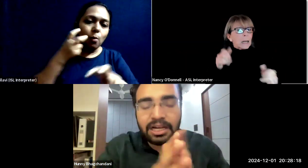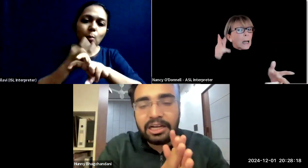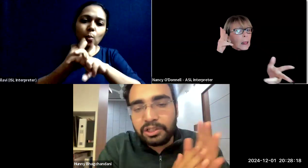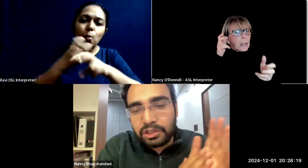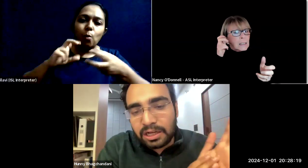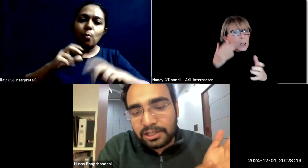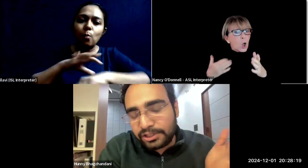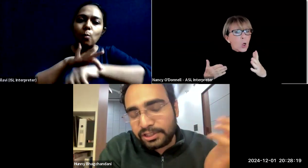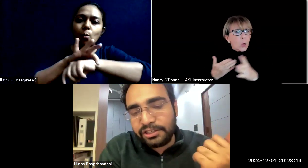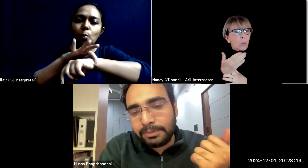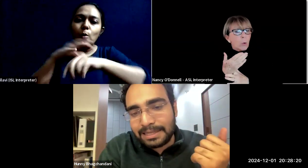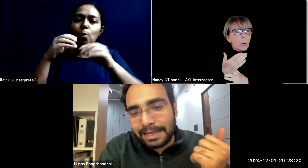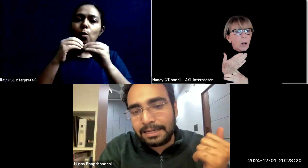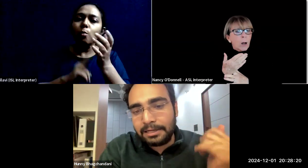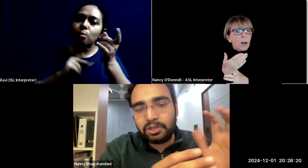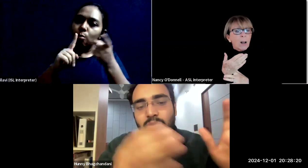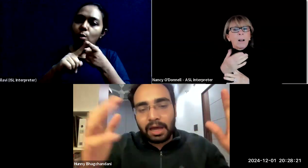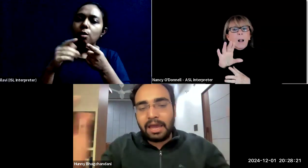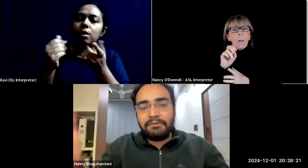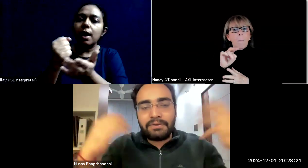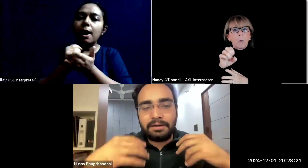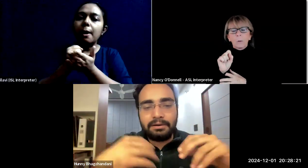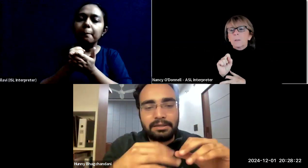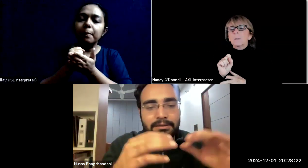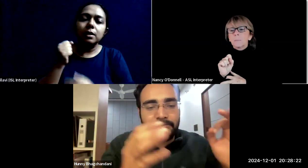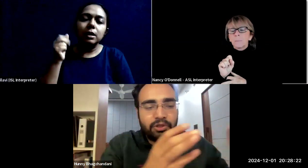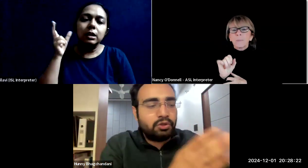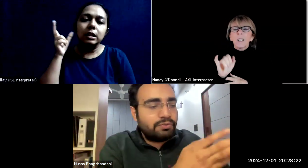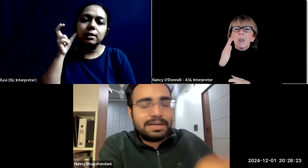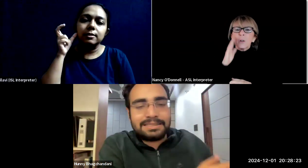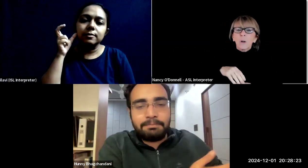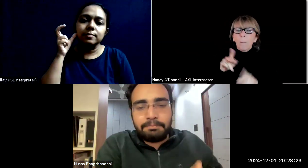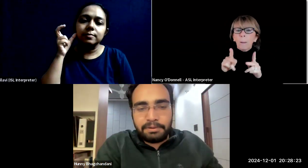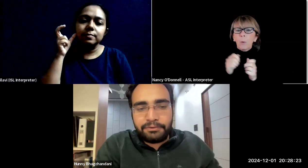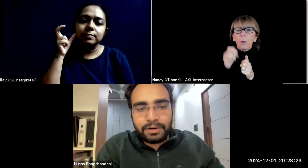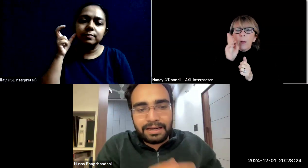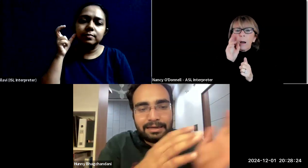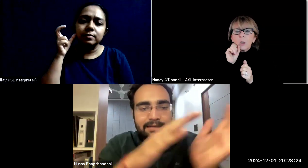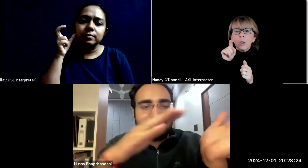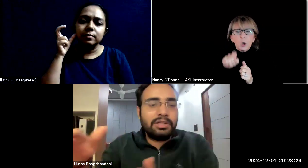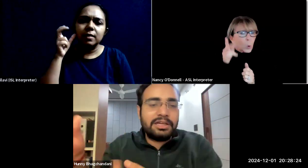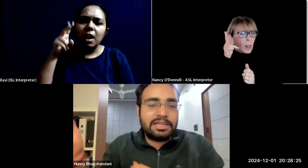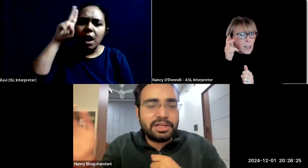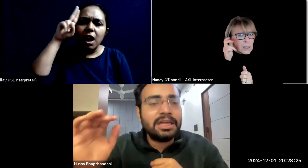Because Usher syndrome is like you have uh you were listening before and slowly gradually